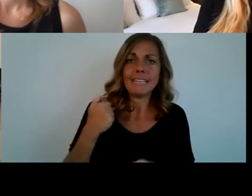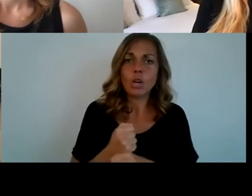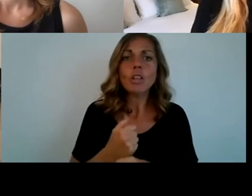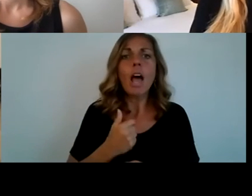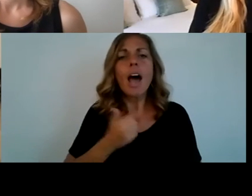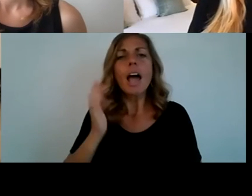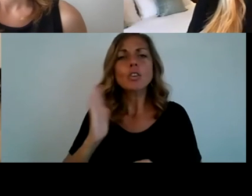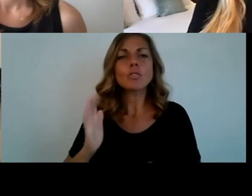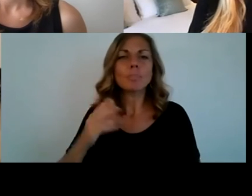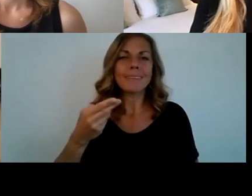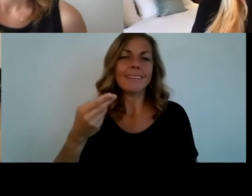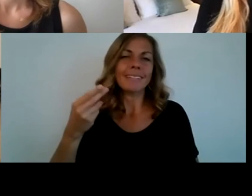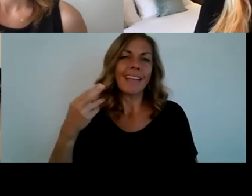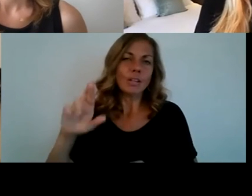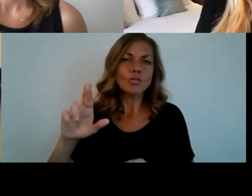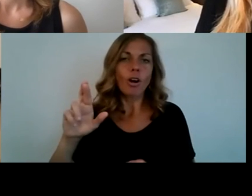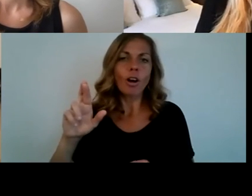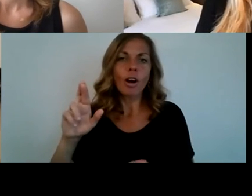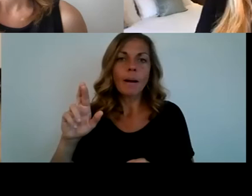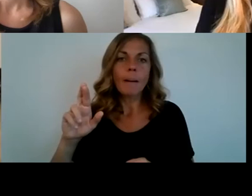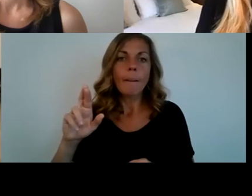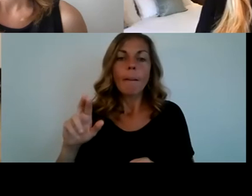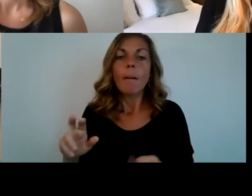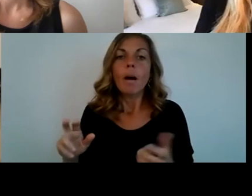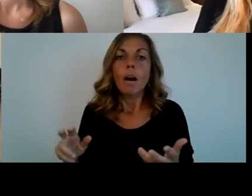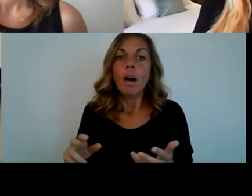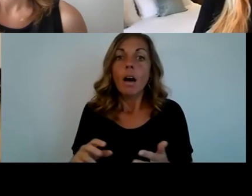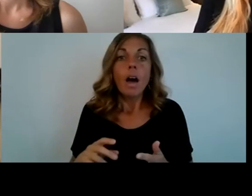it's a fancy way of saying HR. And I have been pounding my fists on the table for the